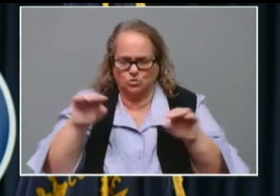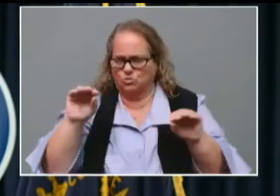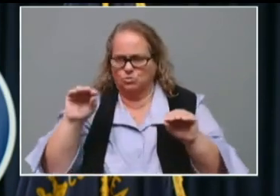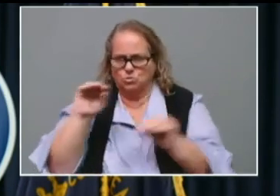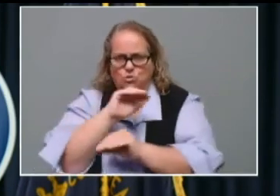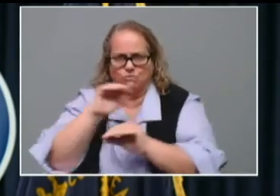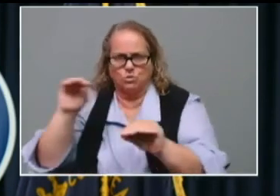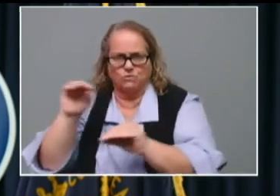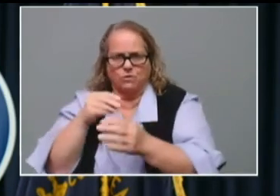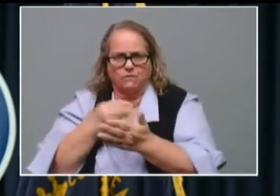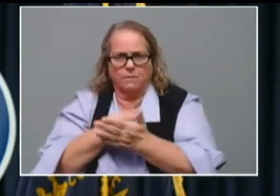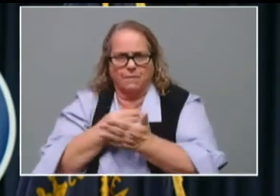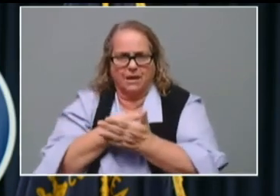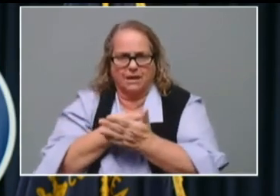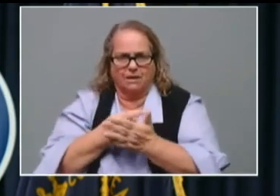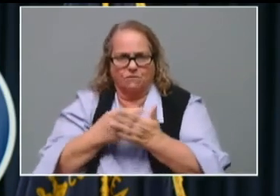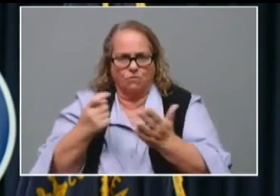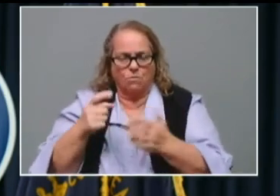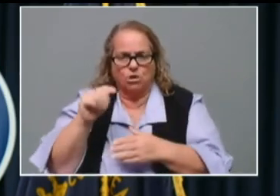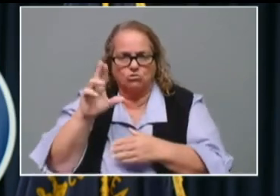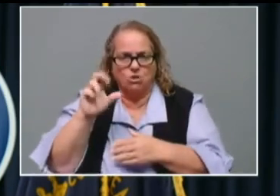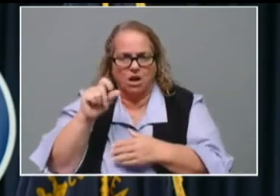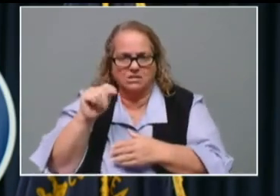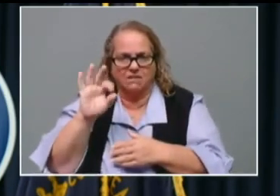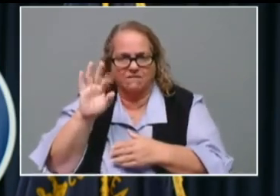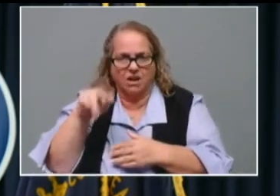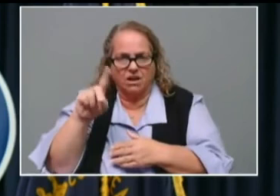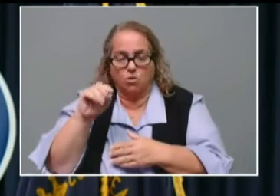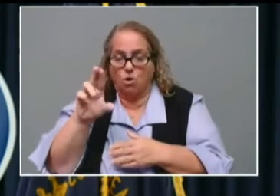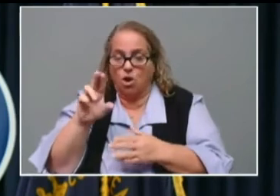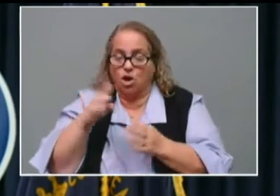trust fund or from general fund but that's something I'd be willing to do